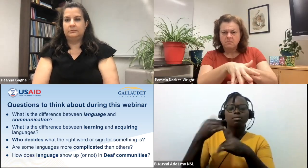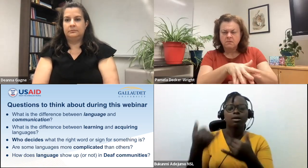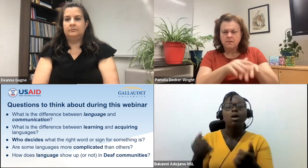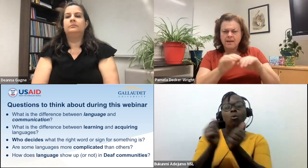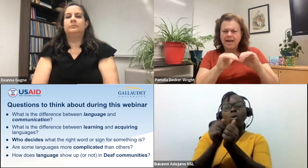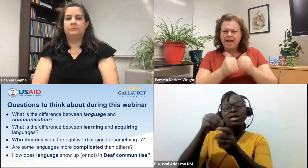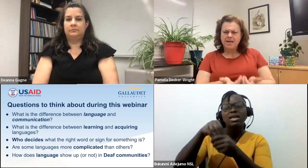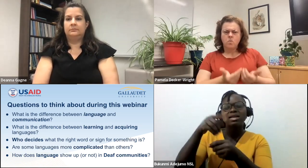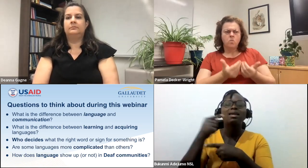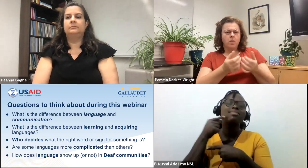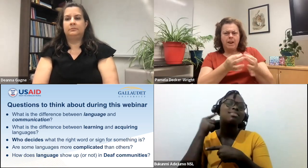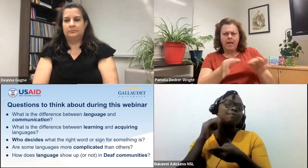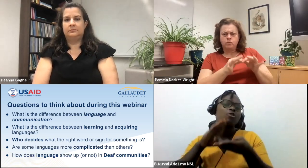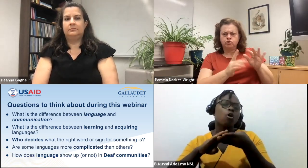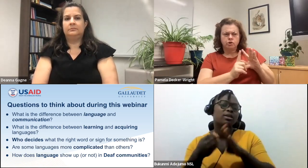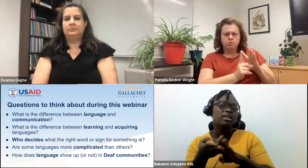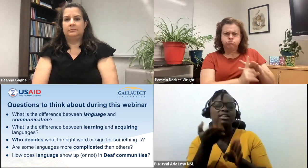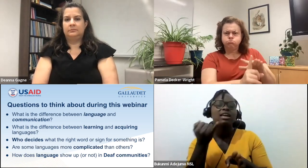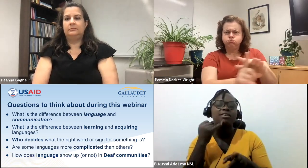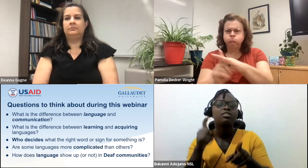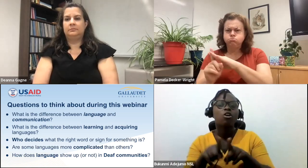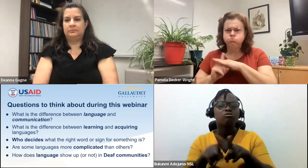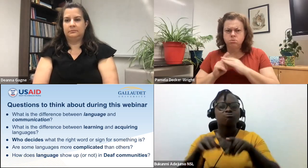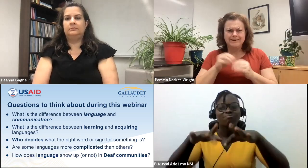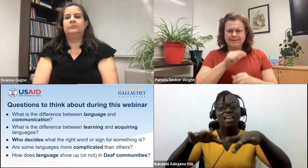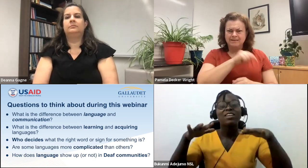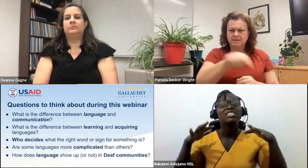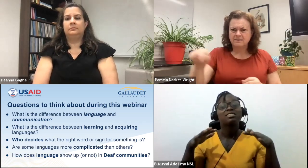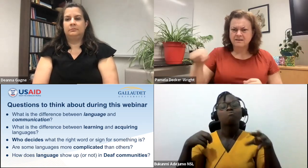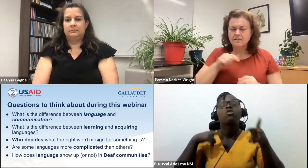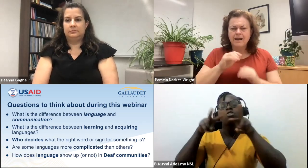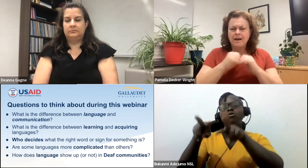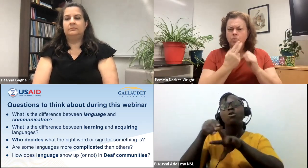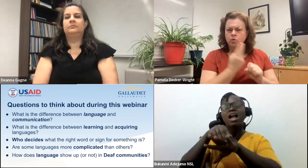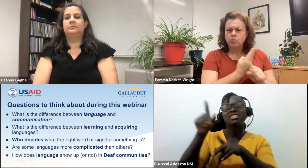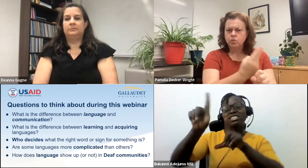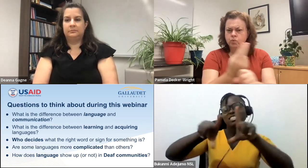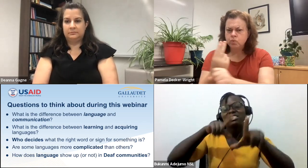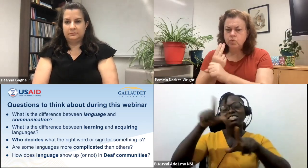spoken, languages typically have a written form, but with sign languages that we think about. How do they emerge?